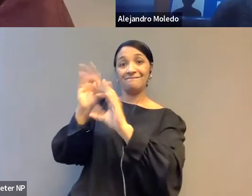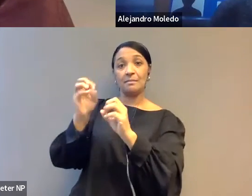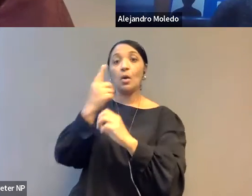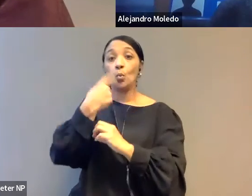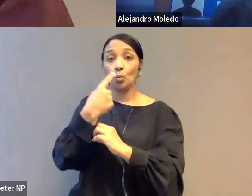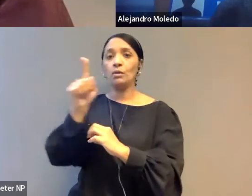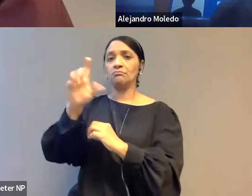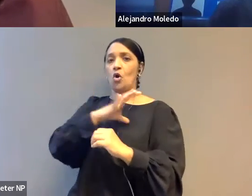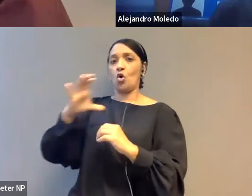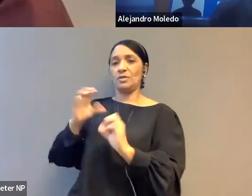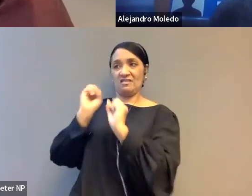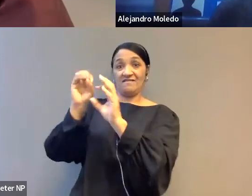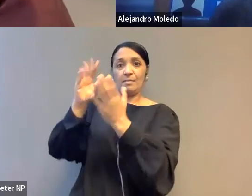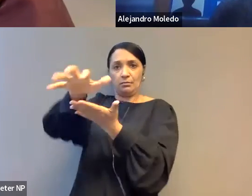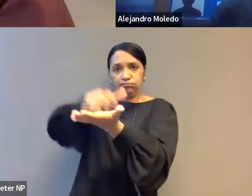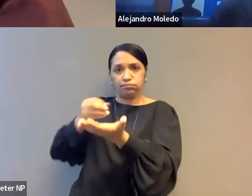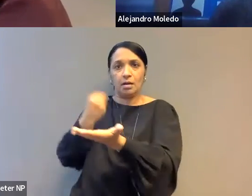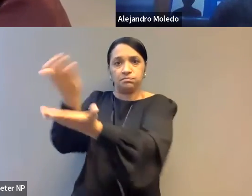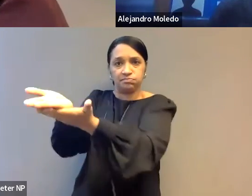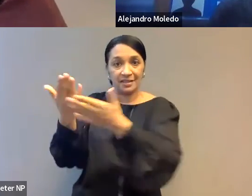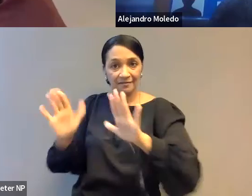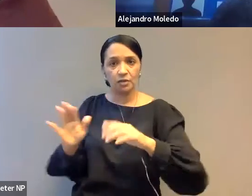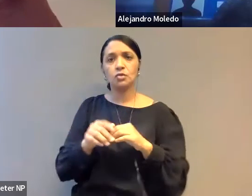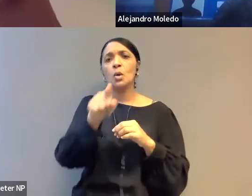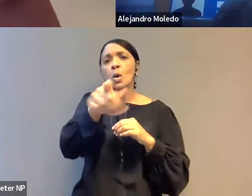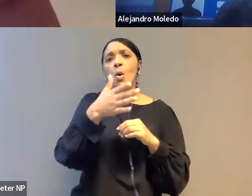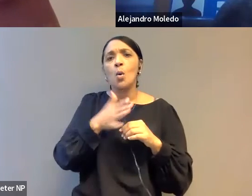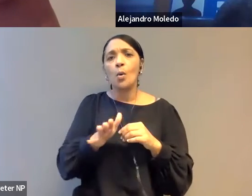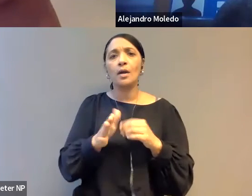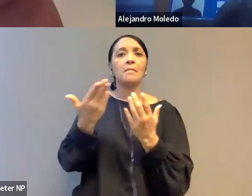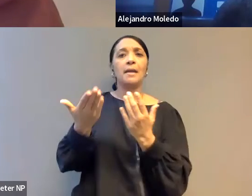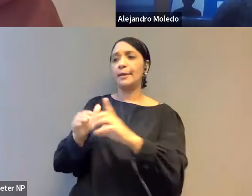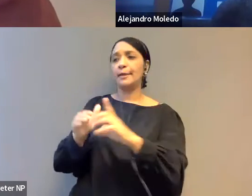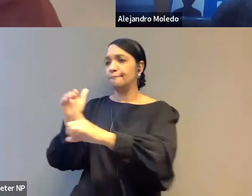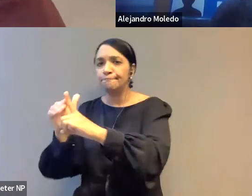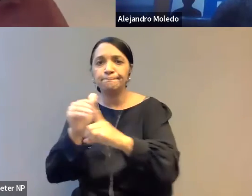but, if you are planning to reach out to MEPs, or to your government,